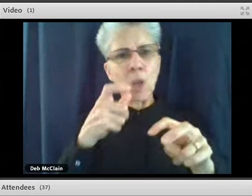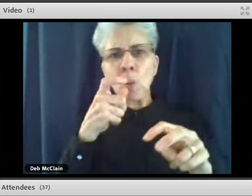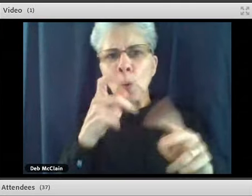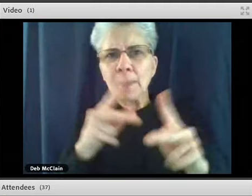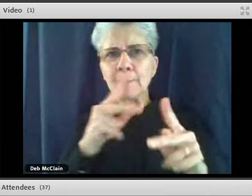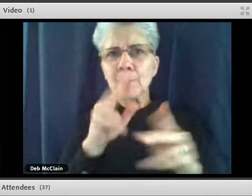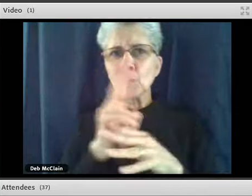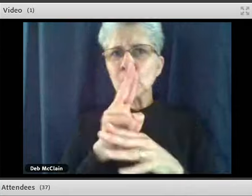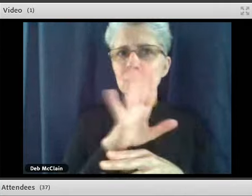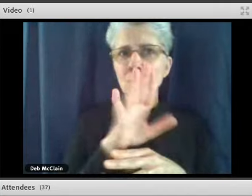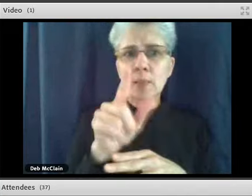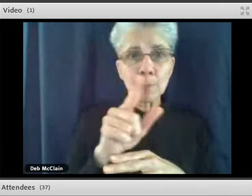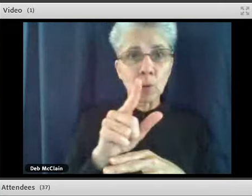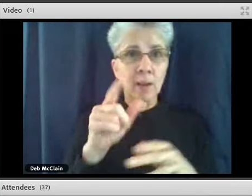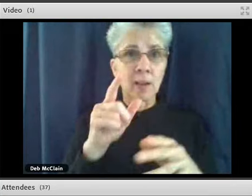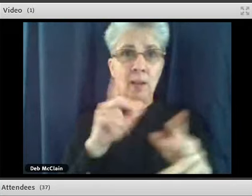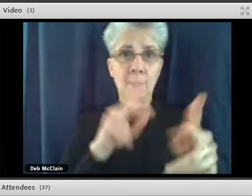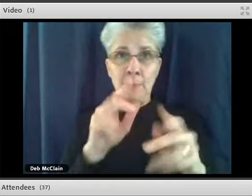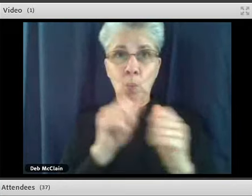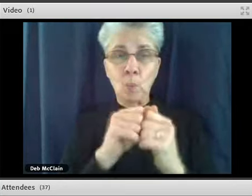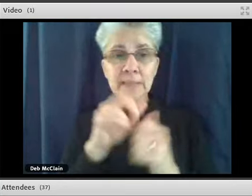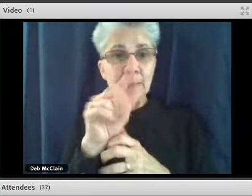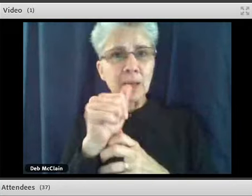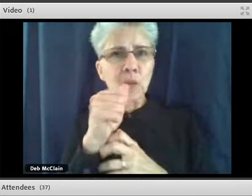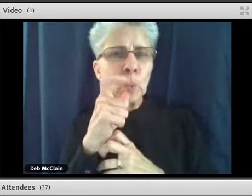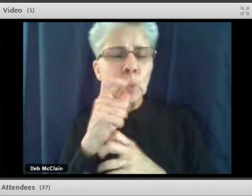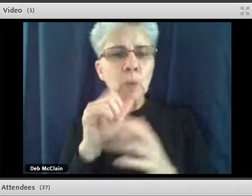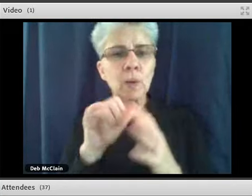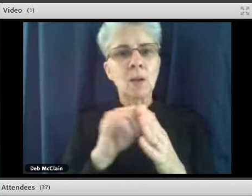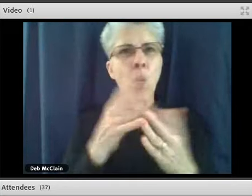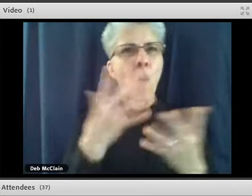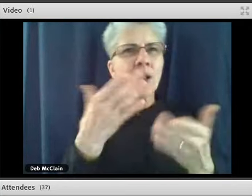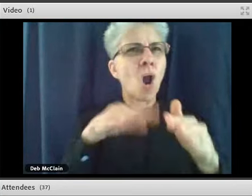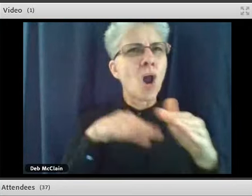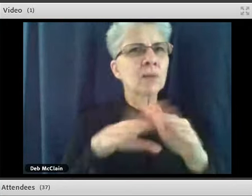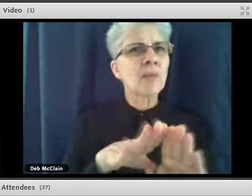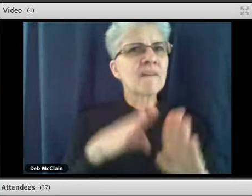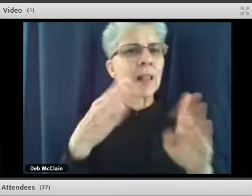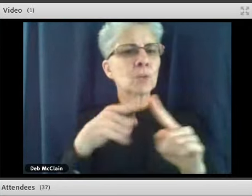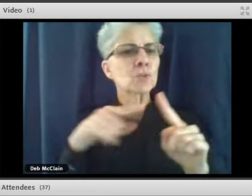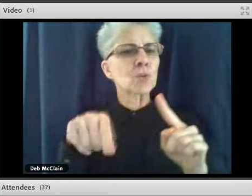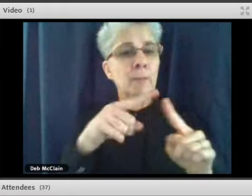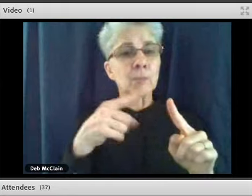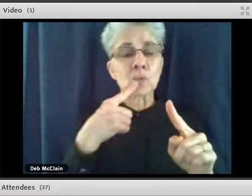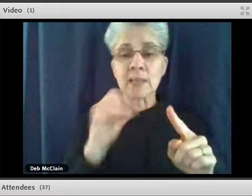We talked about it in the beginning. Who are your patrons? Who your people with disability? What resources are available to them?